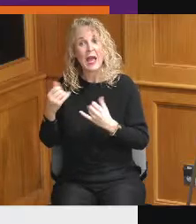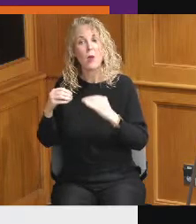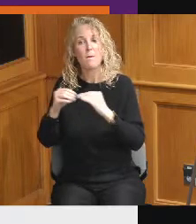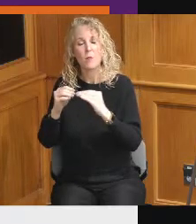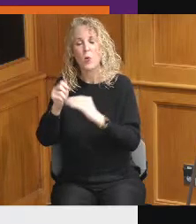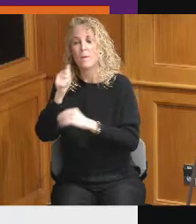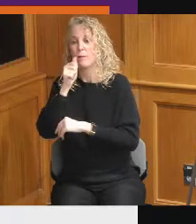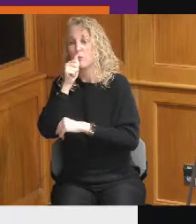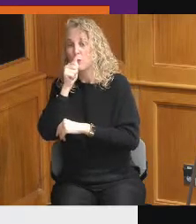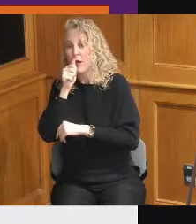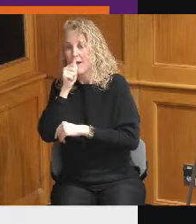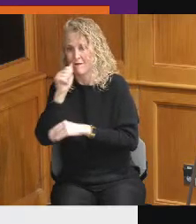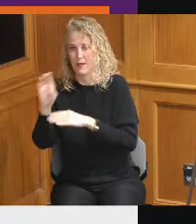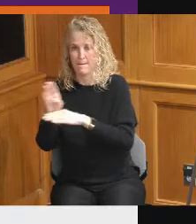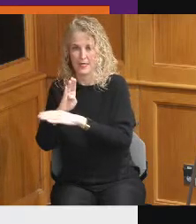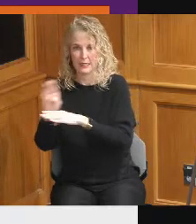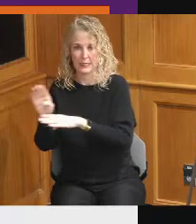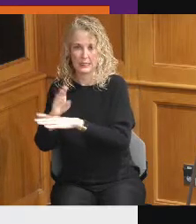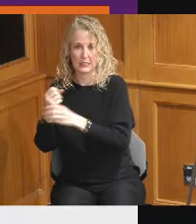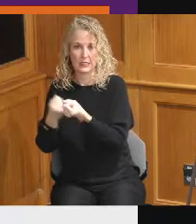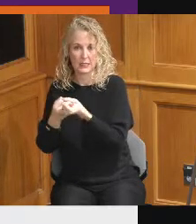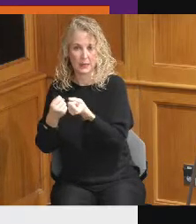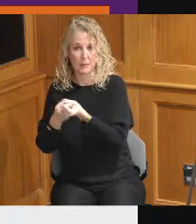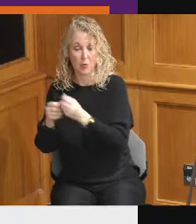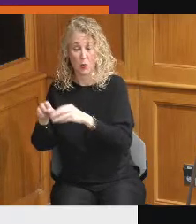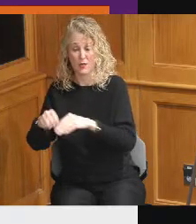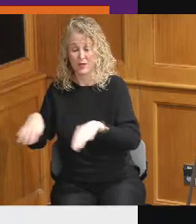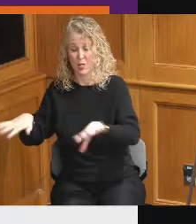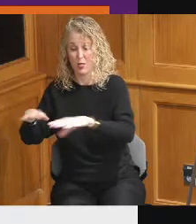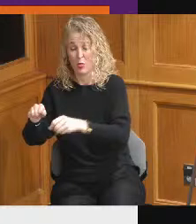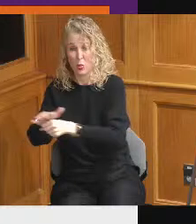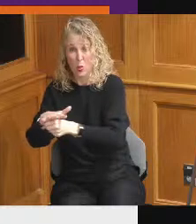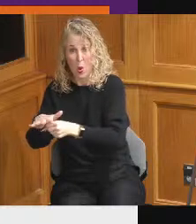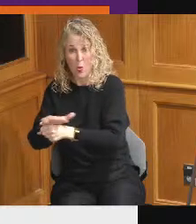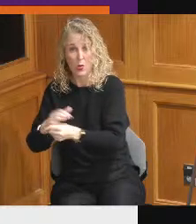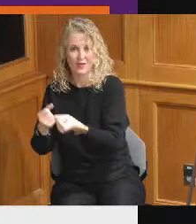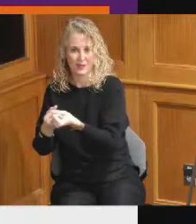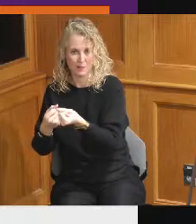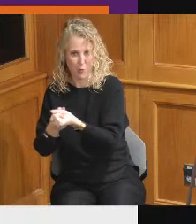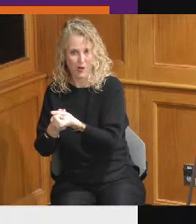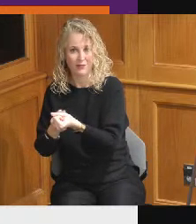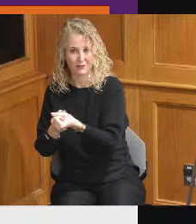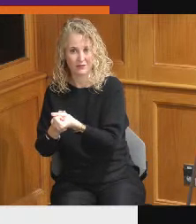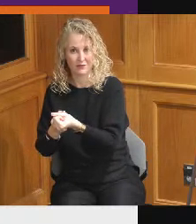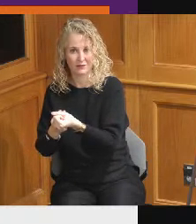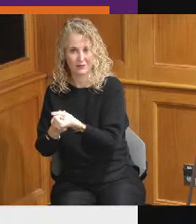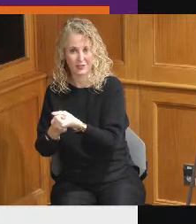pushing on the local corporate Philanthropic Community to also sort of participate in the